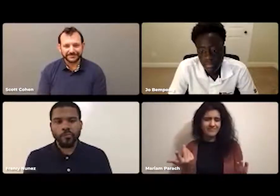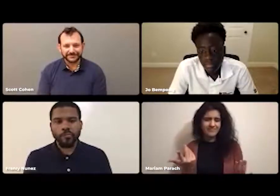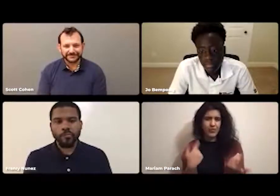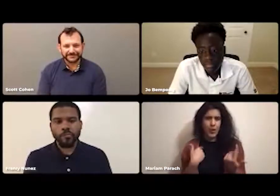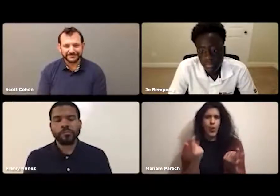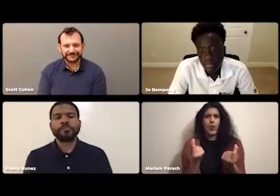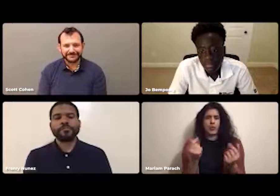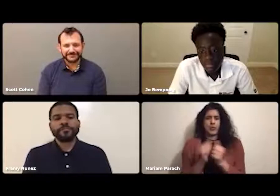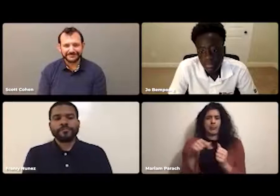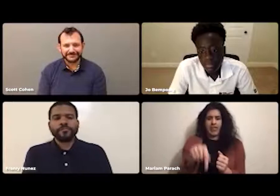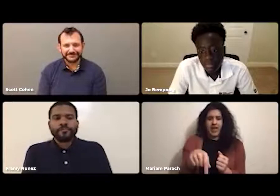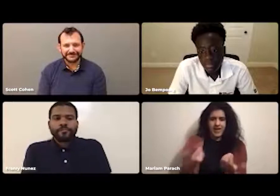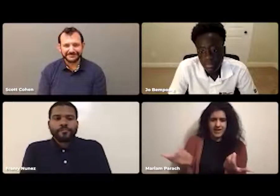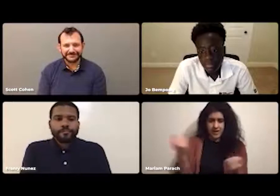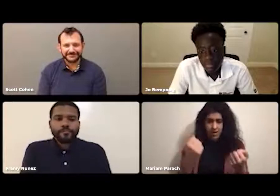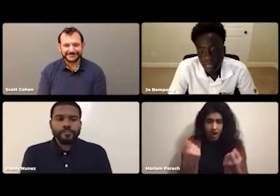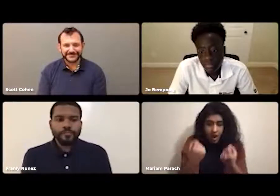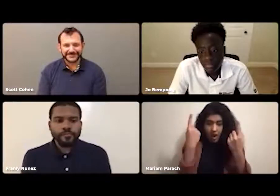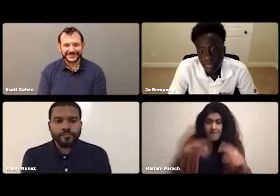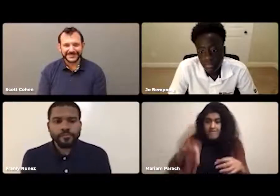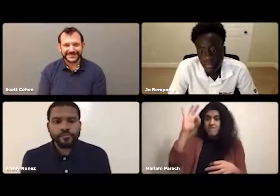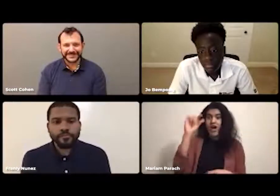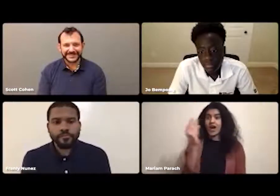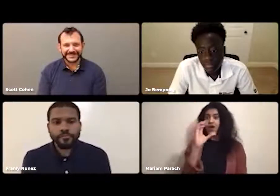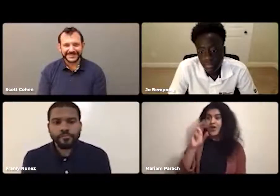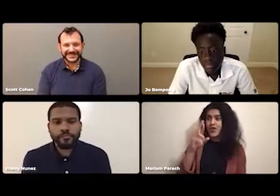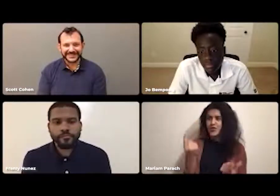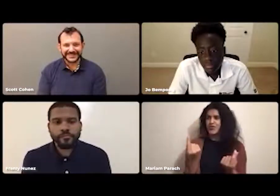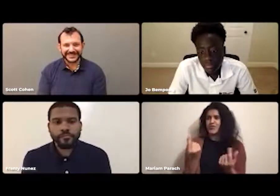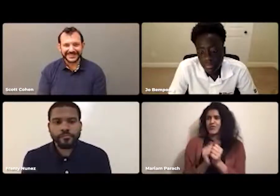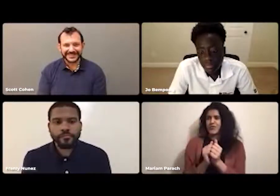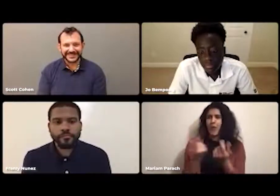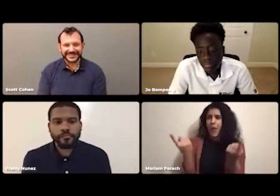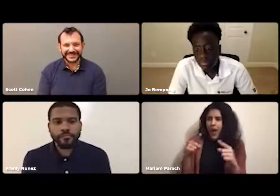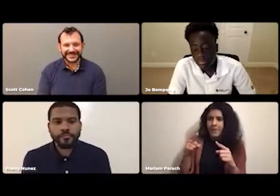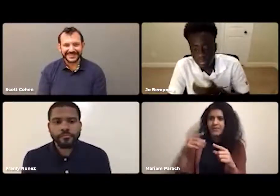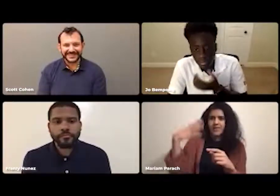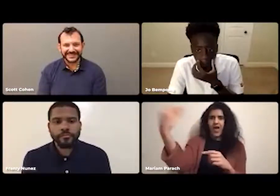But then I really got bored working in the lab.